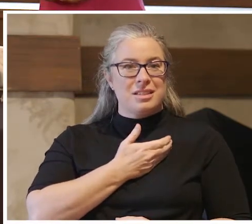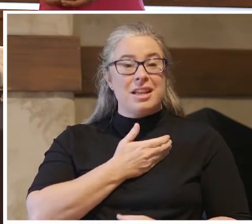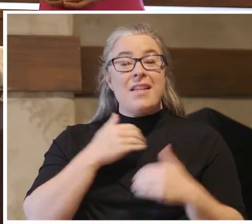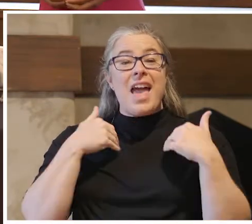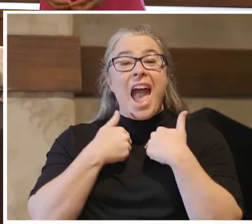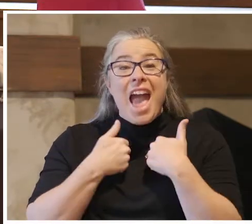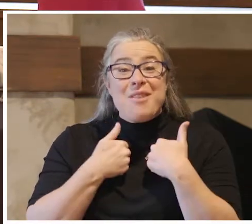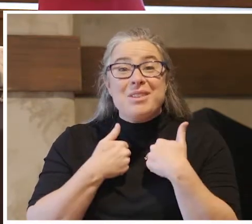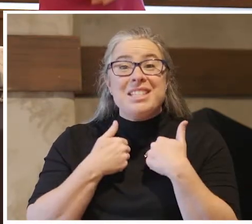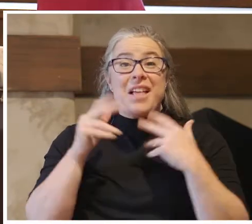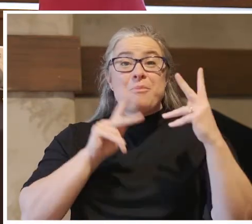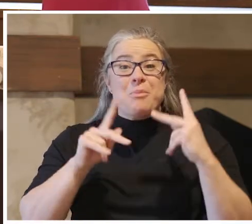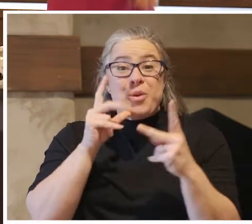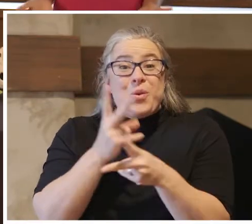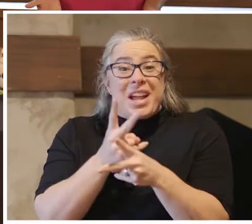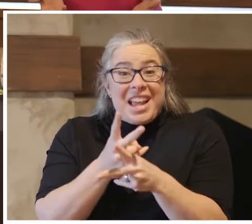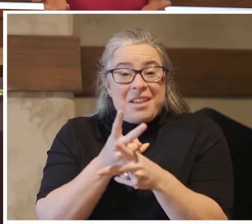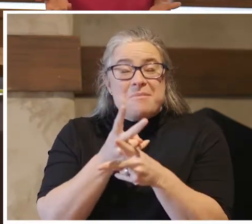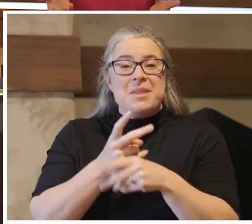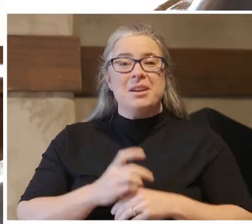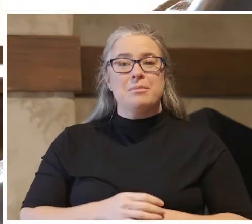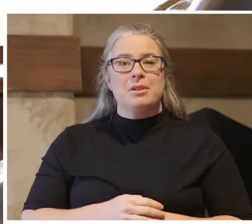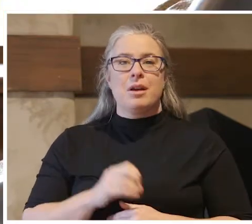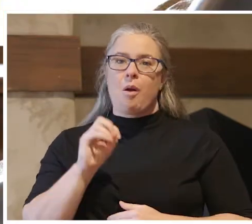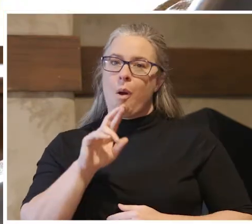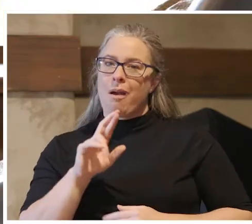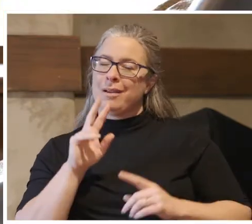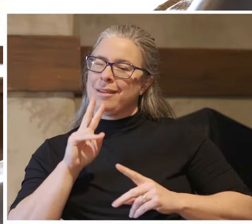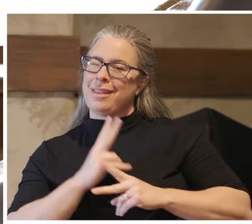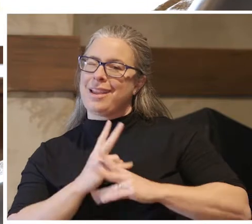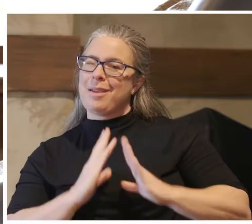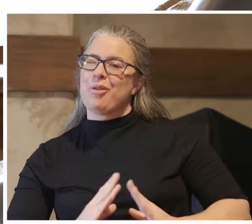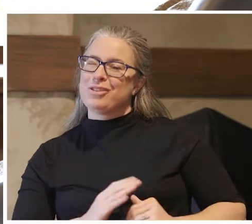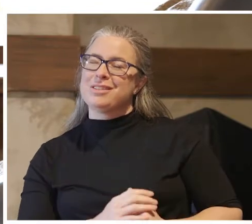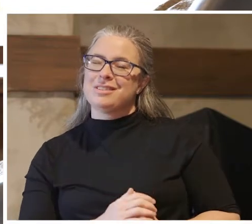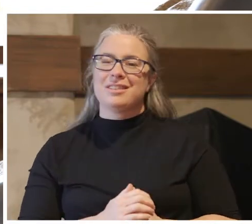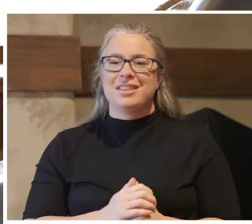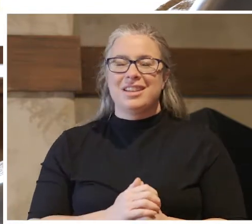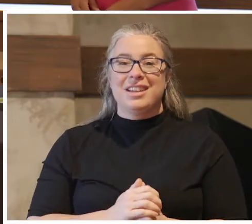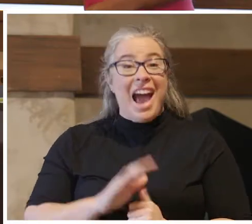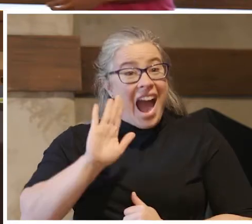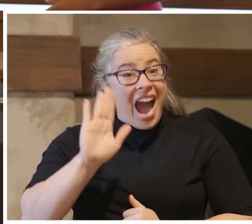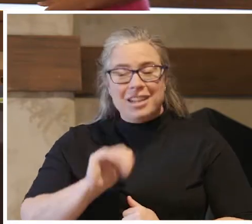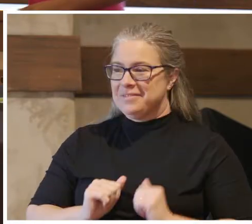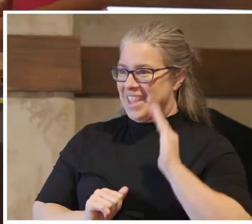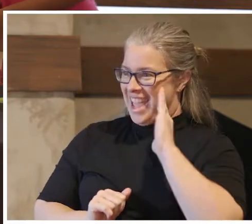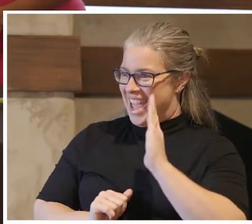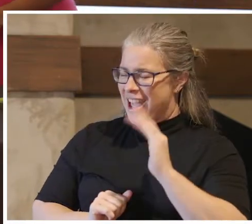the animals and the people that keep them, or the keepers. Hi! - Hi!